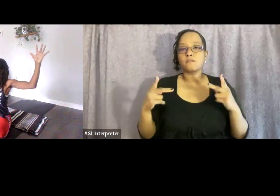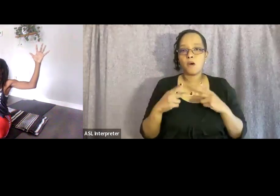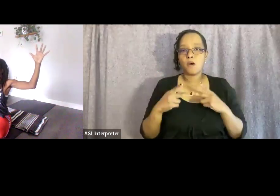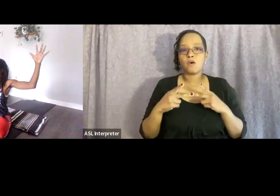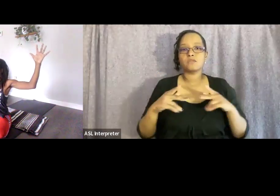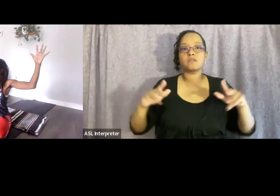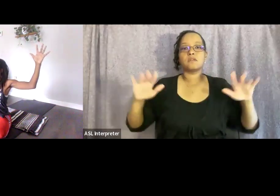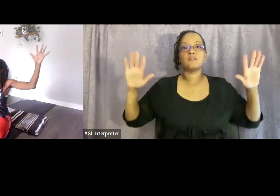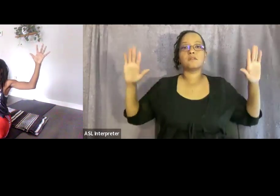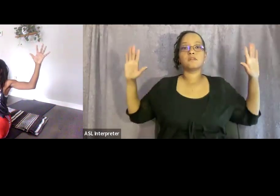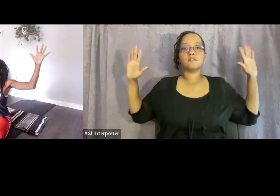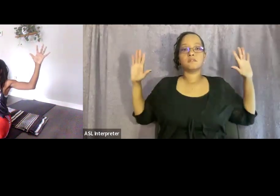You can look forward, or you can look up.